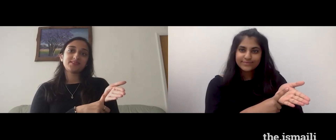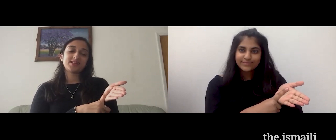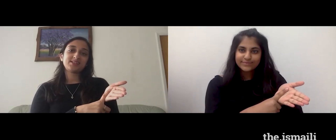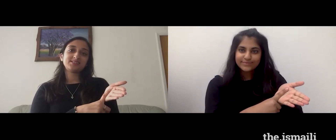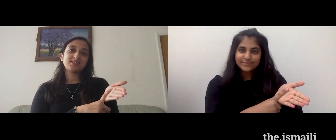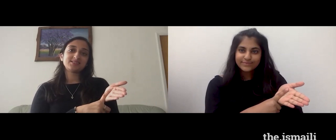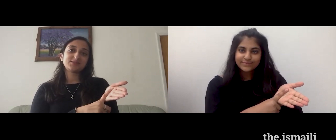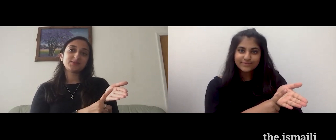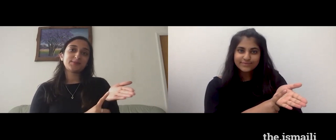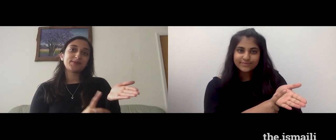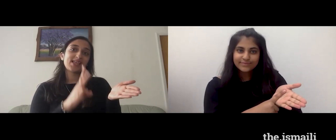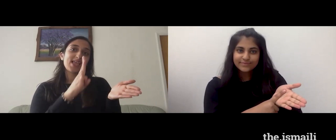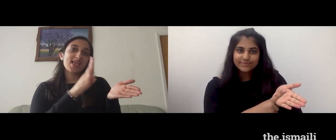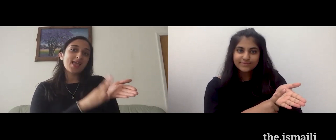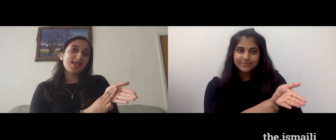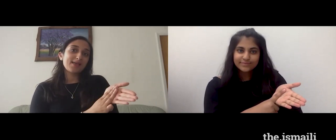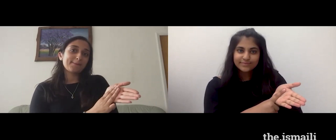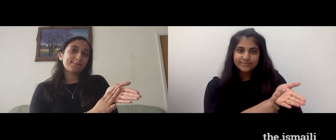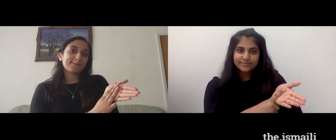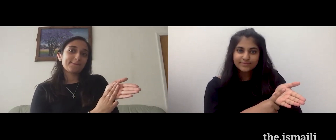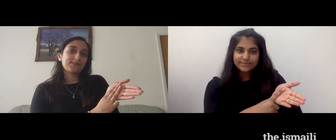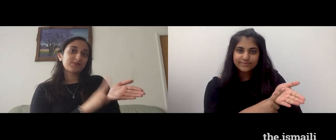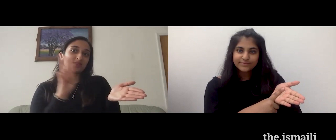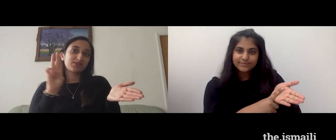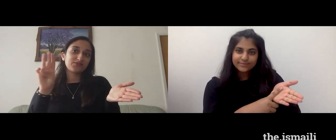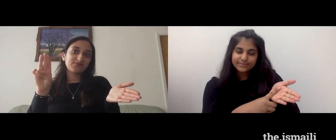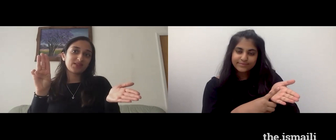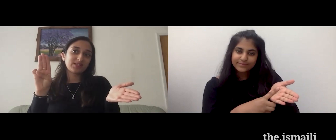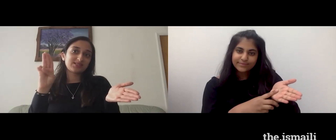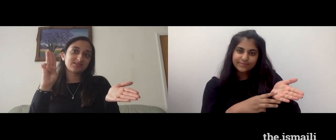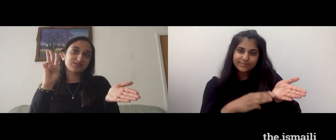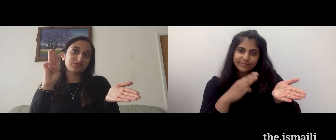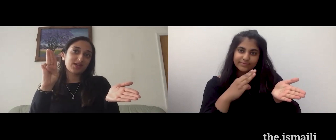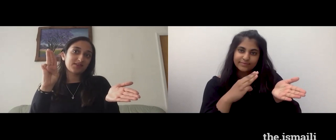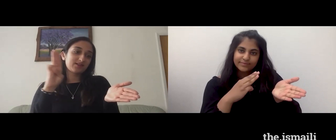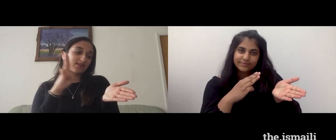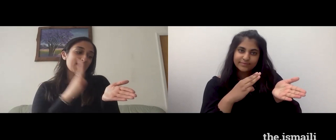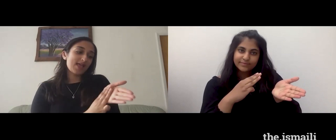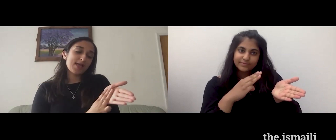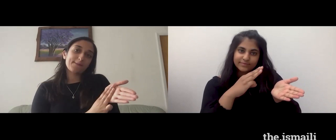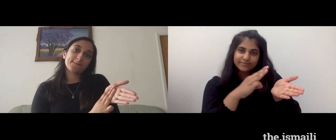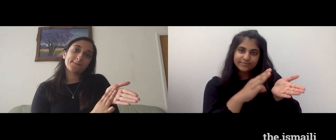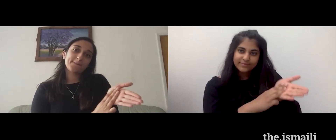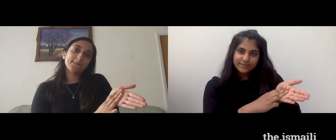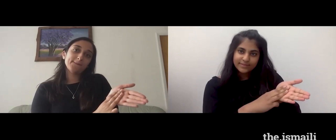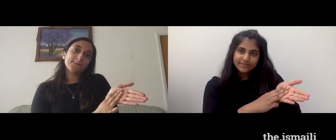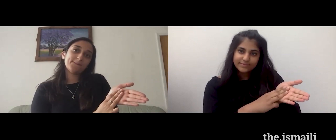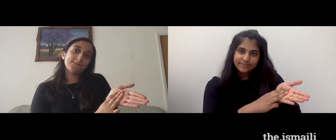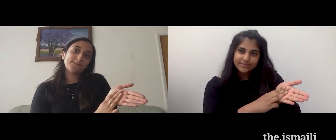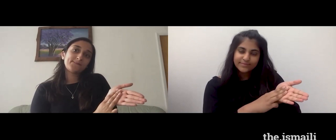The next letter would be “M”, which is three fingers together “M”.